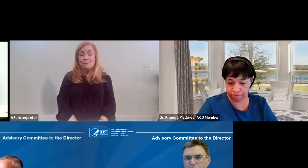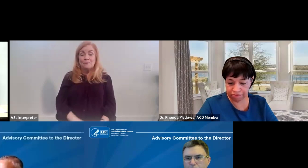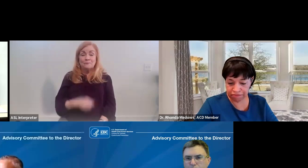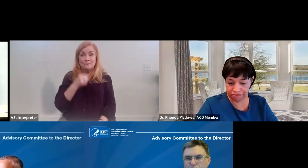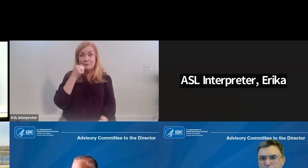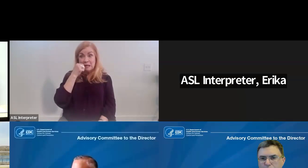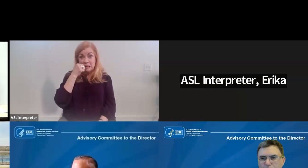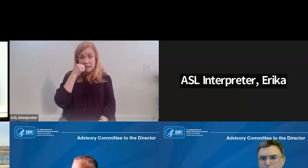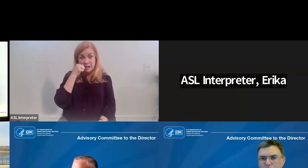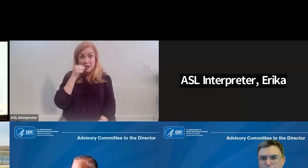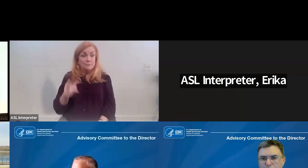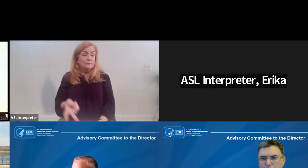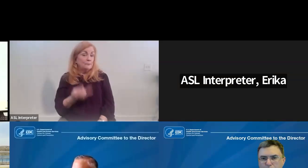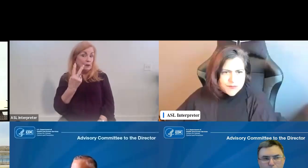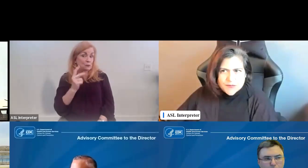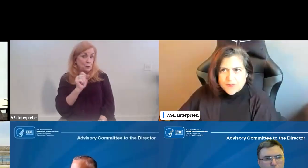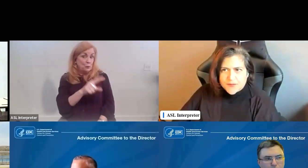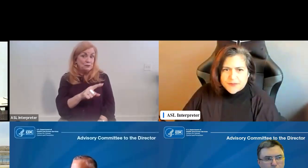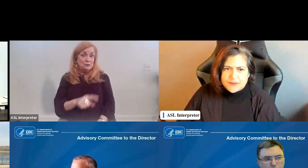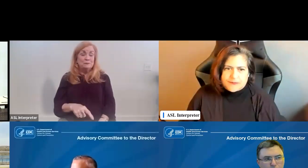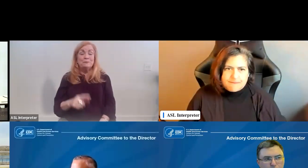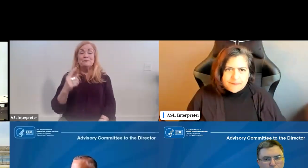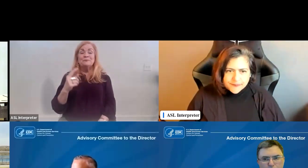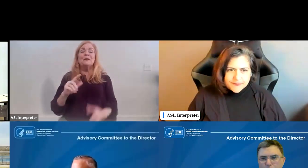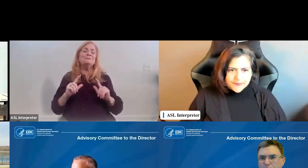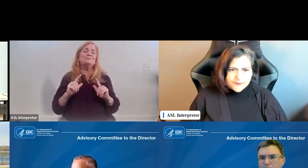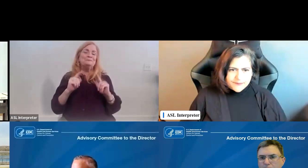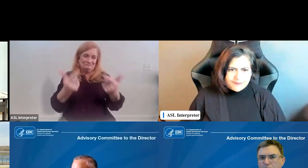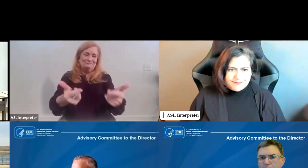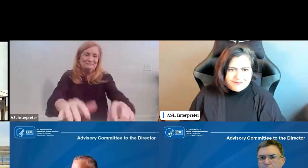Two questions. One quick one, I think, on the point that you were just talking about.